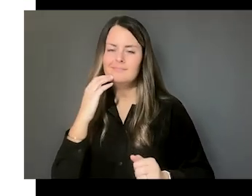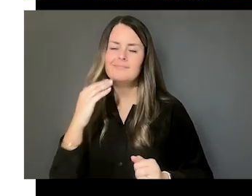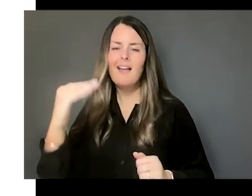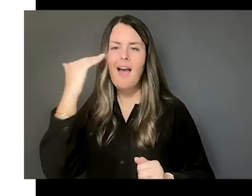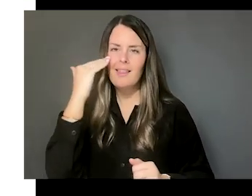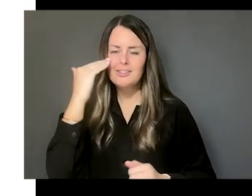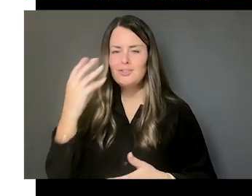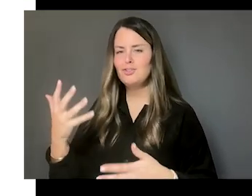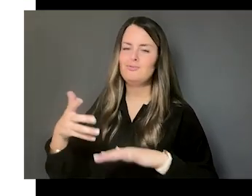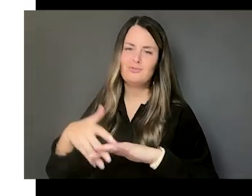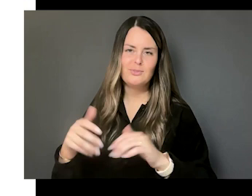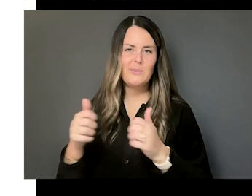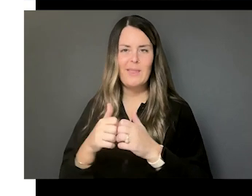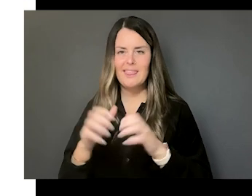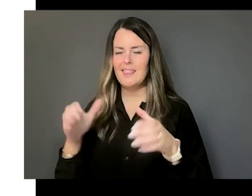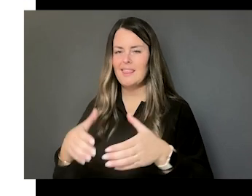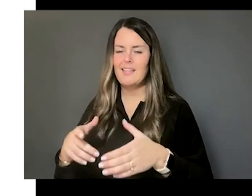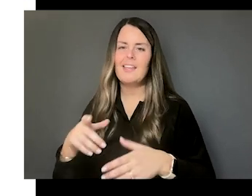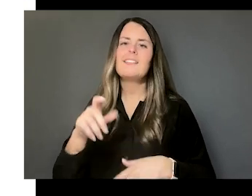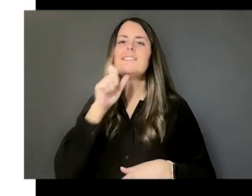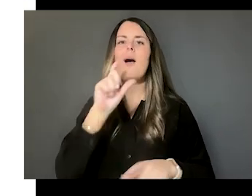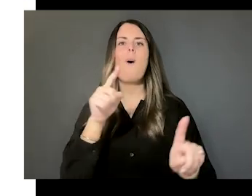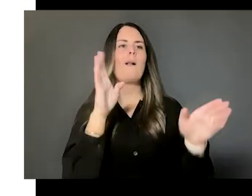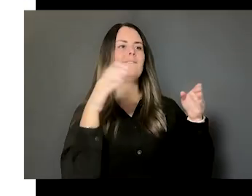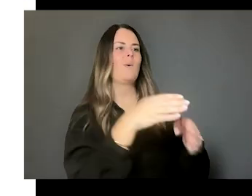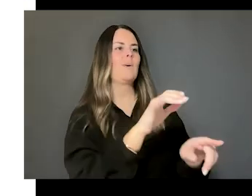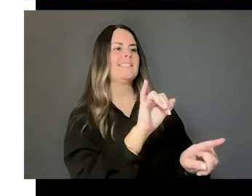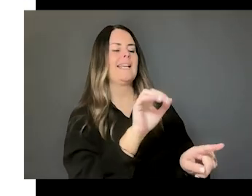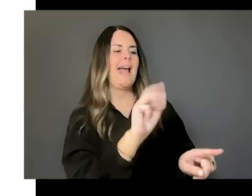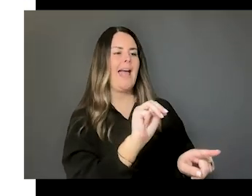So it wasn't like I am only focused on this in front of me.